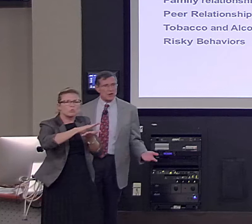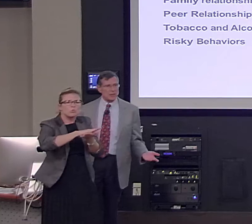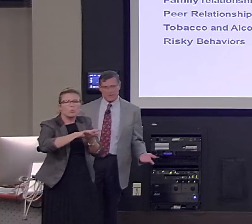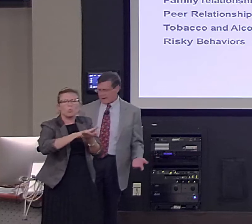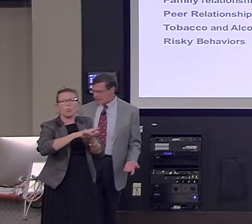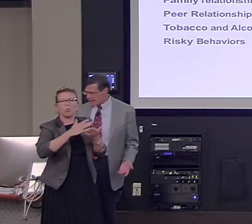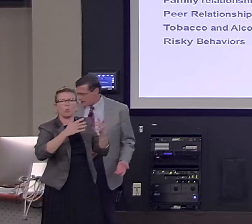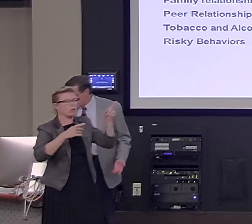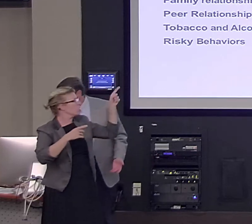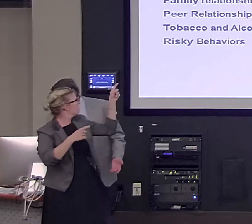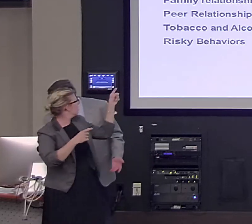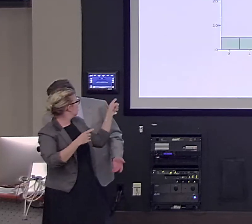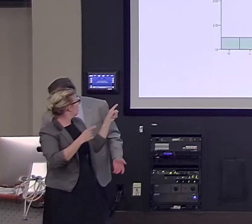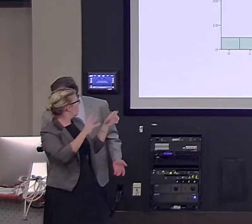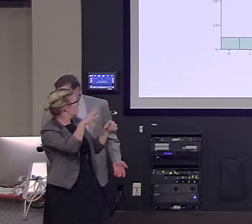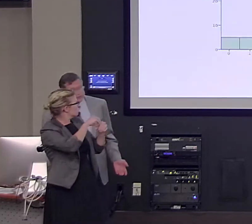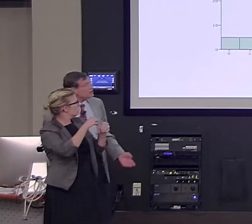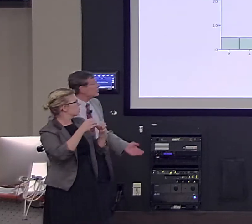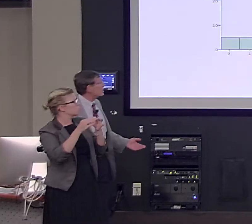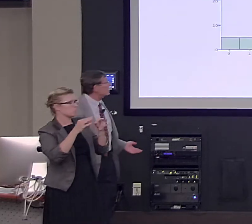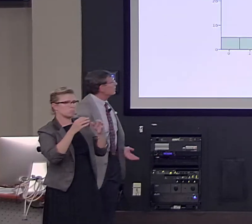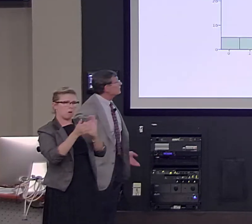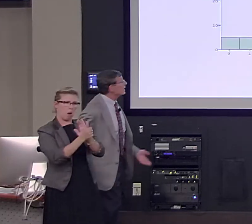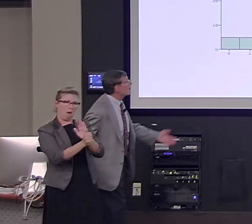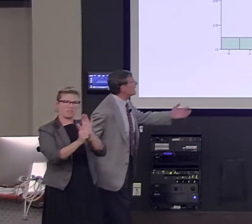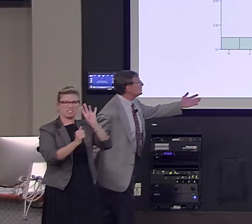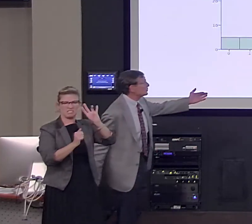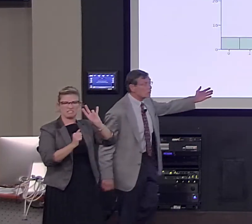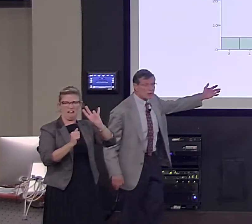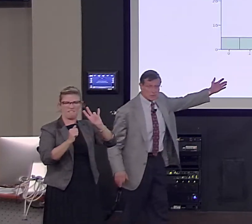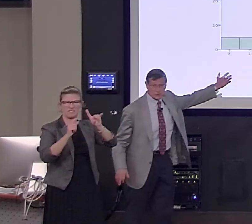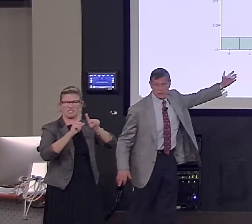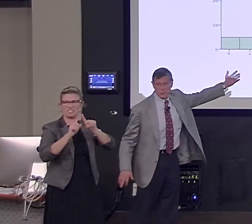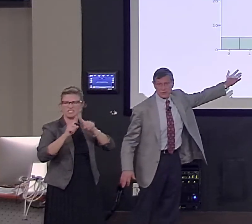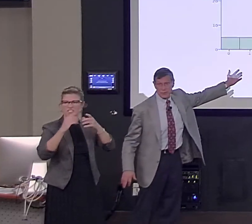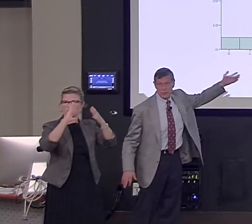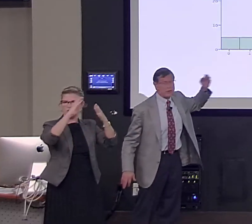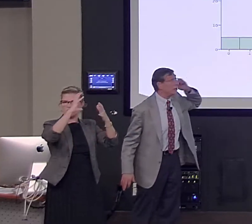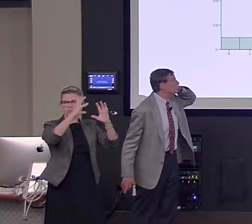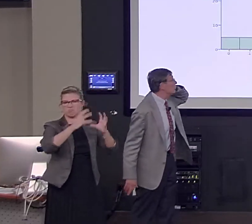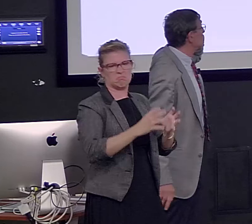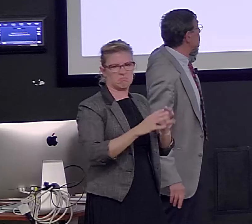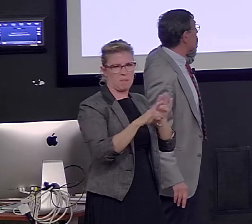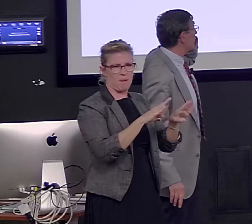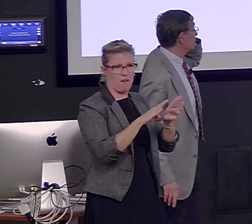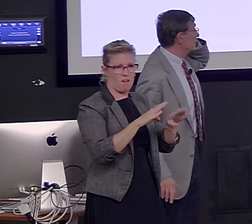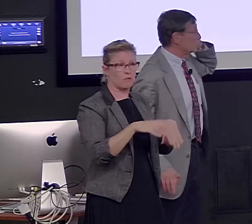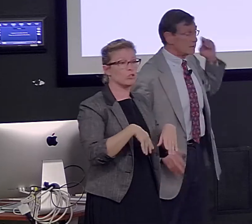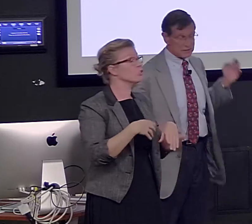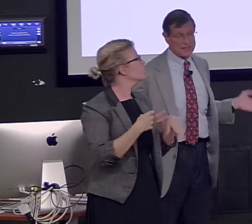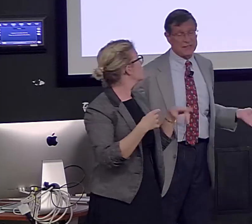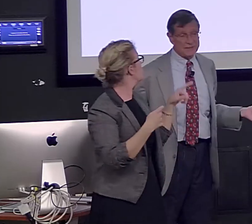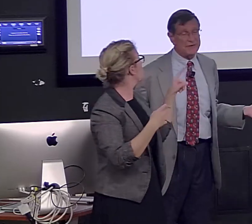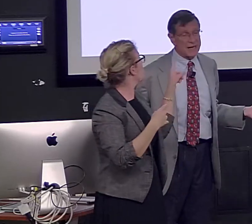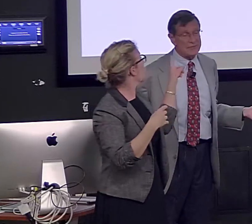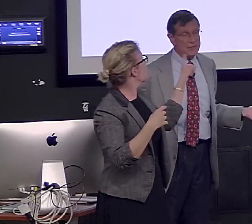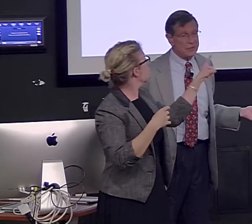to talk about confidence. And you can see there that a high score, which is what the community controls had signify